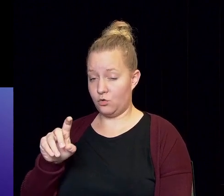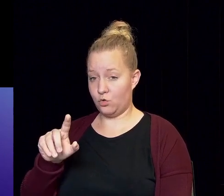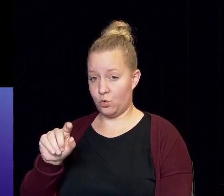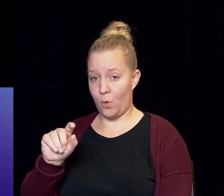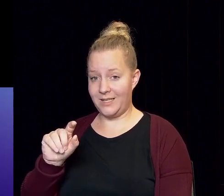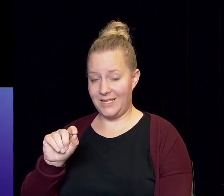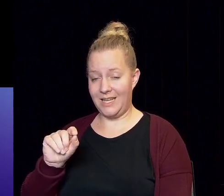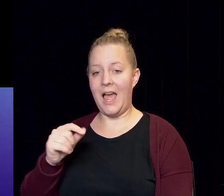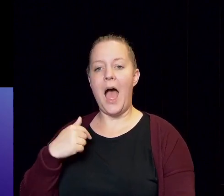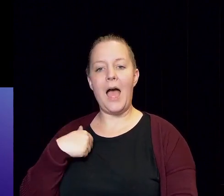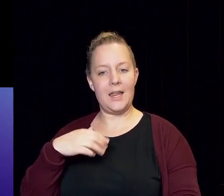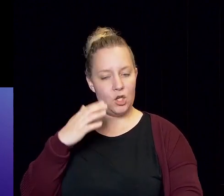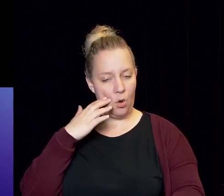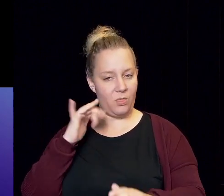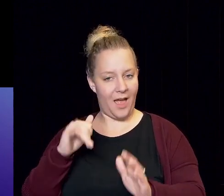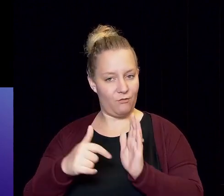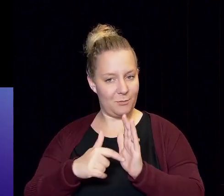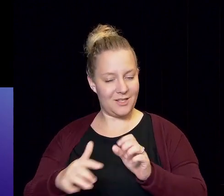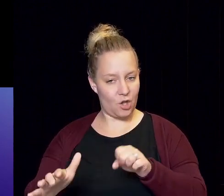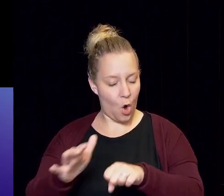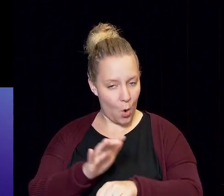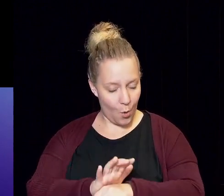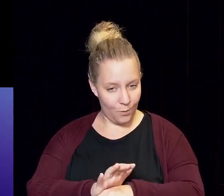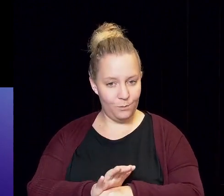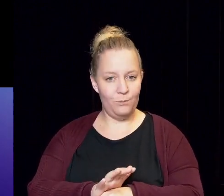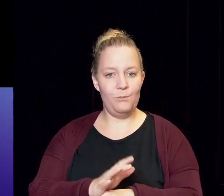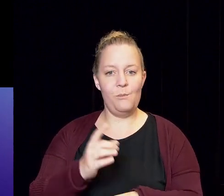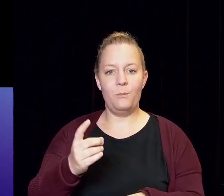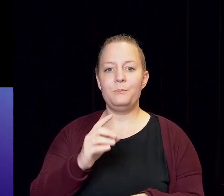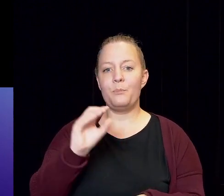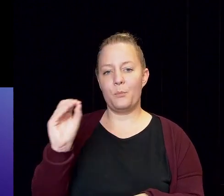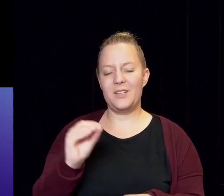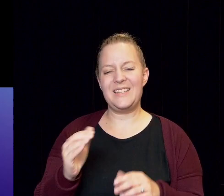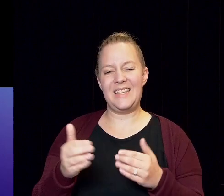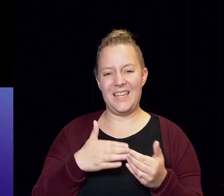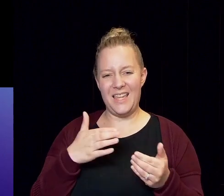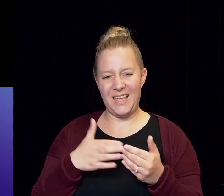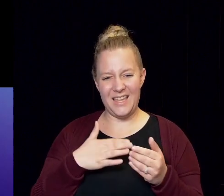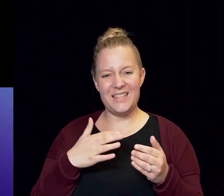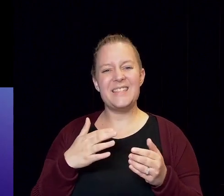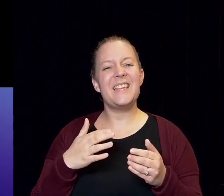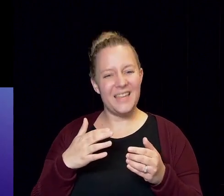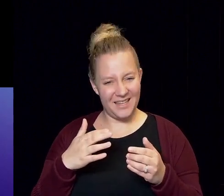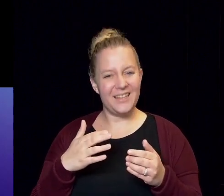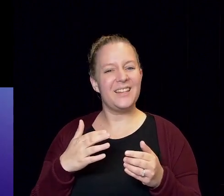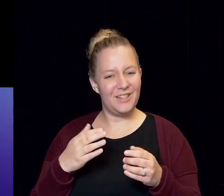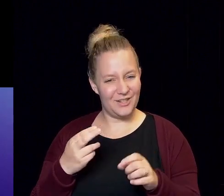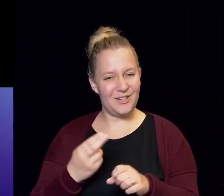of the whole. And, we always the percent is always the easiest one to pick out. We know that percent